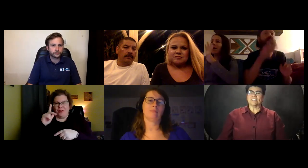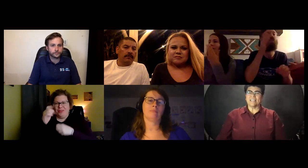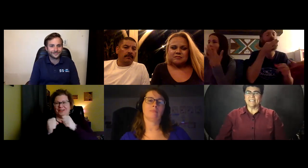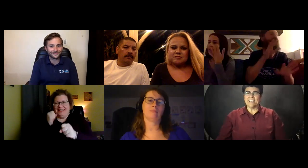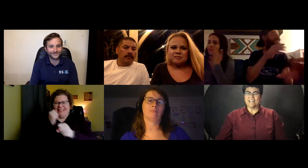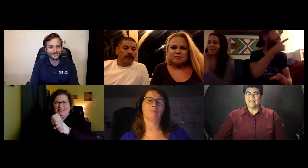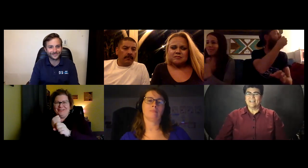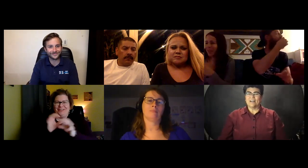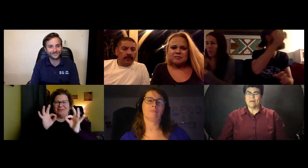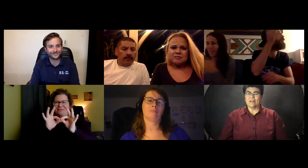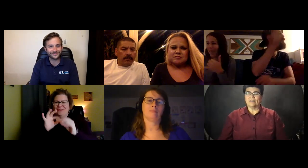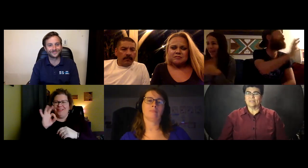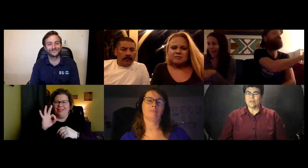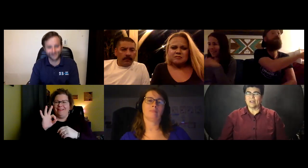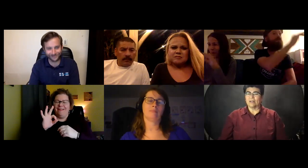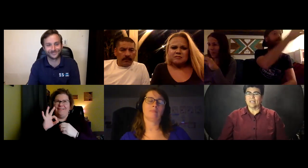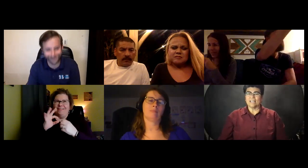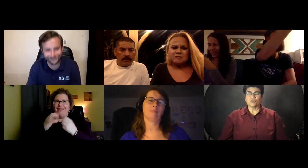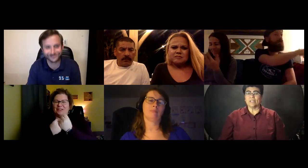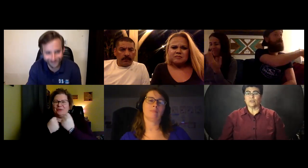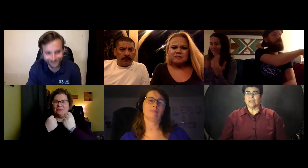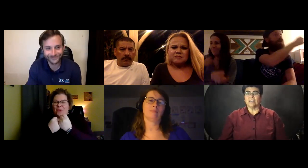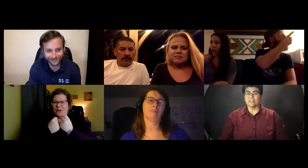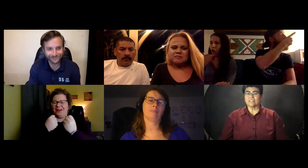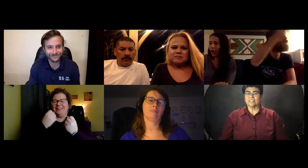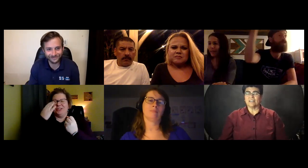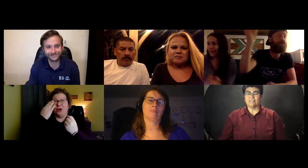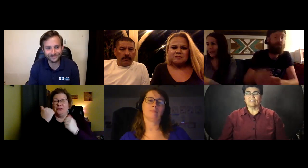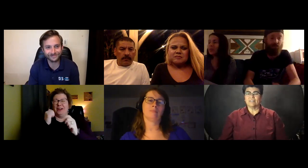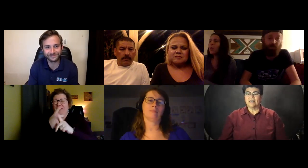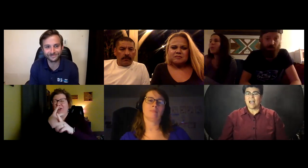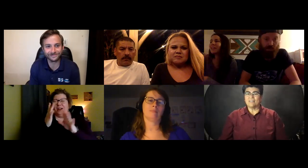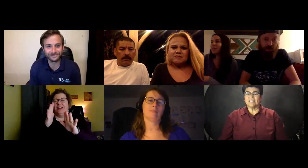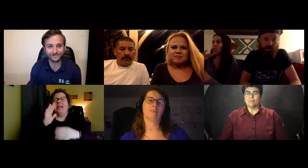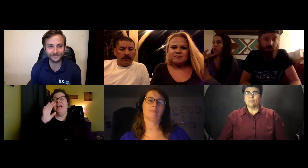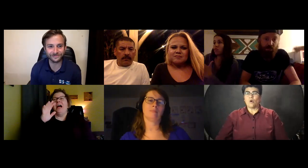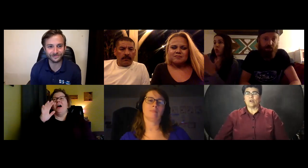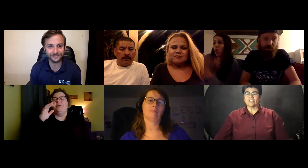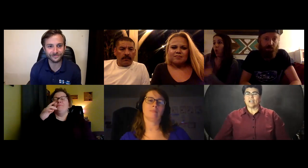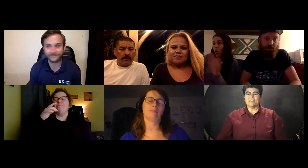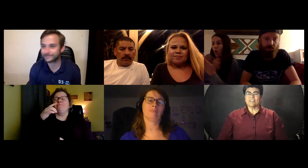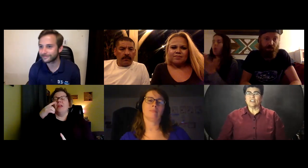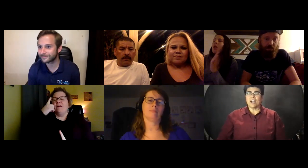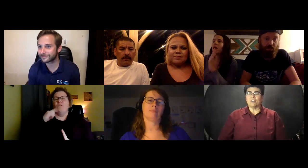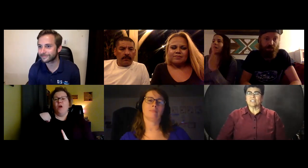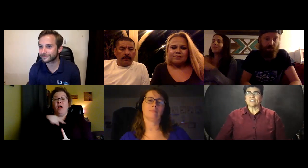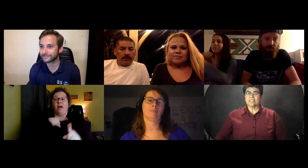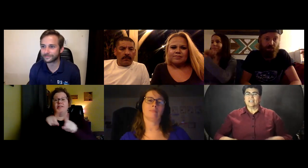thinking about in our last 23 years of